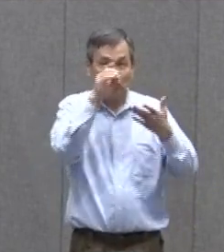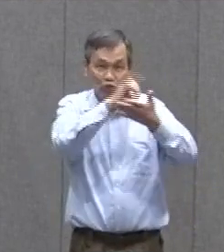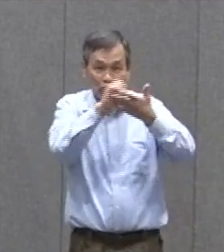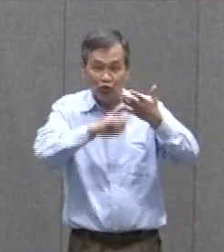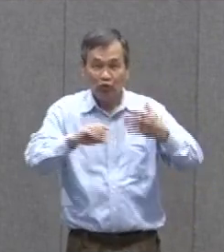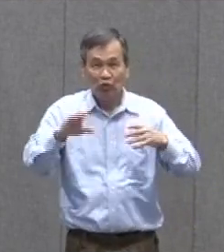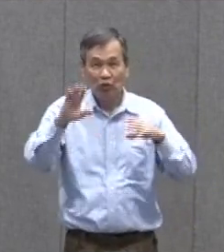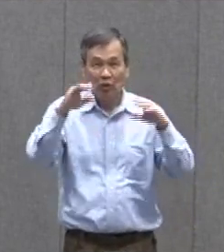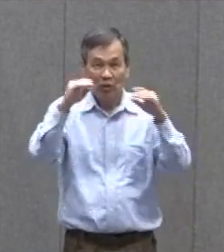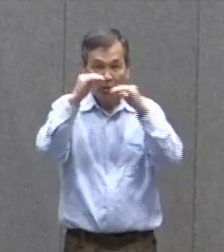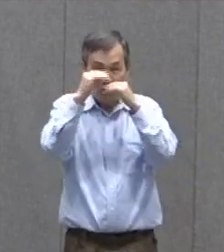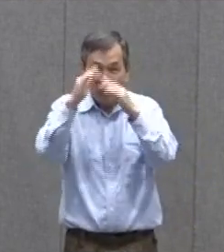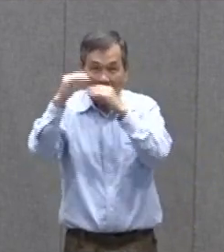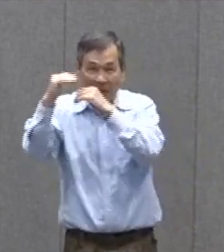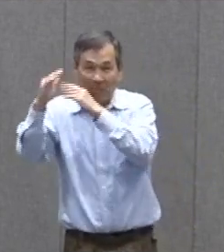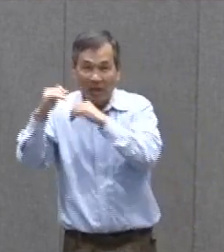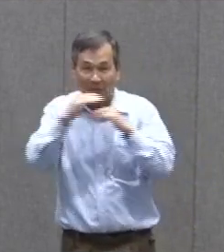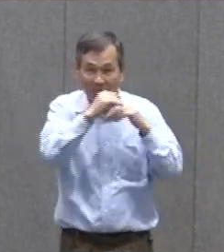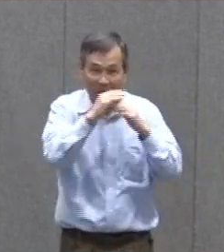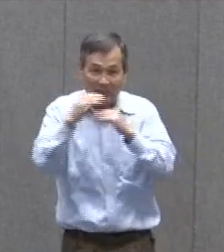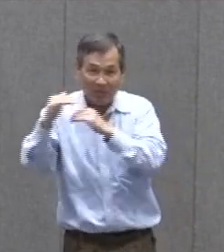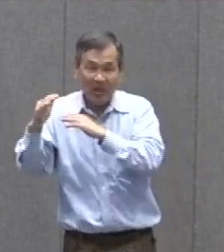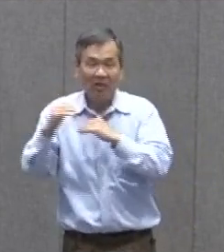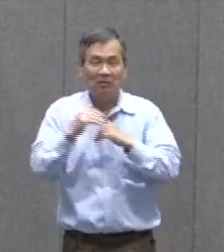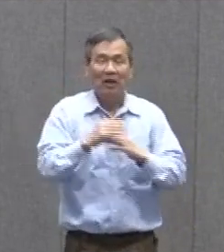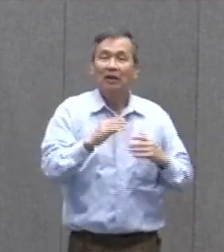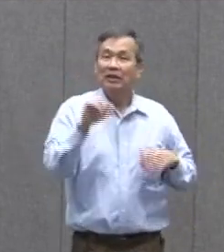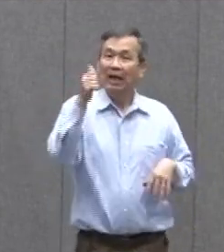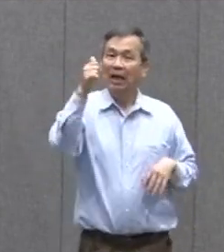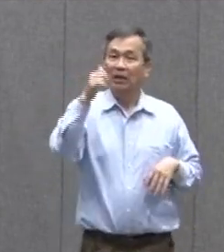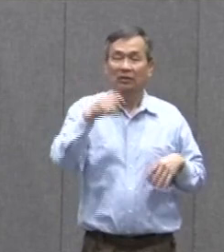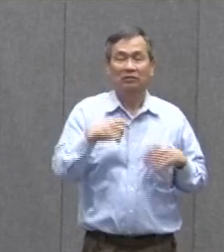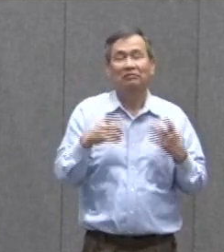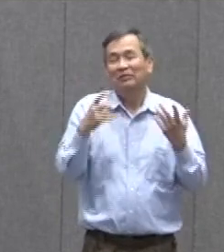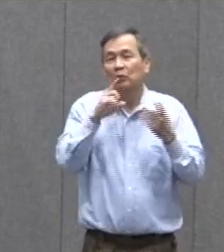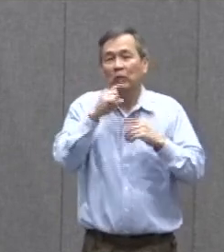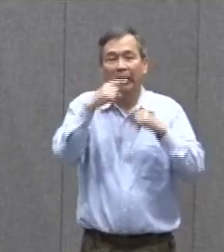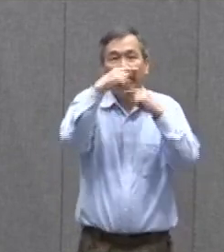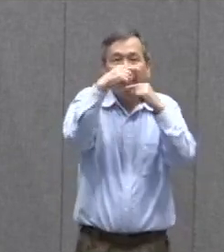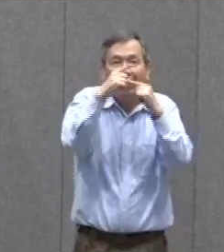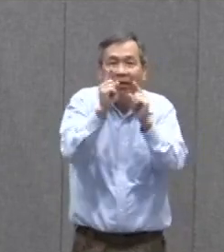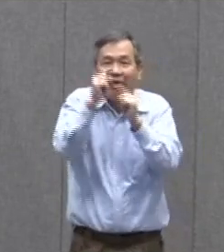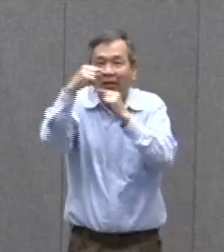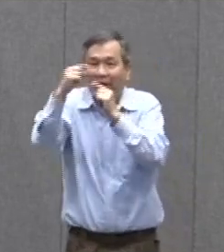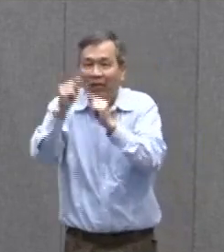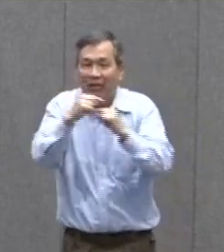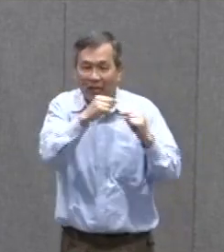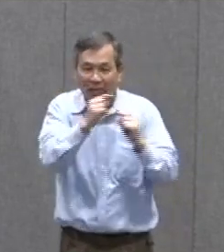Then for stickers, I actually found some Christmas tags and cut them up for stickers.